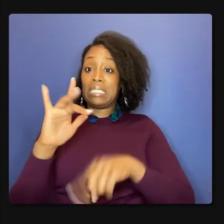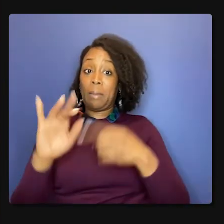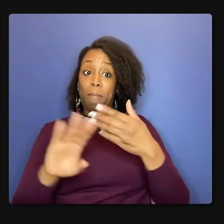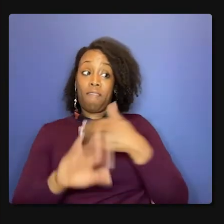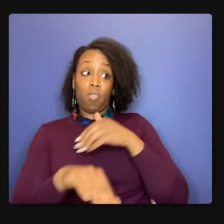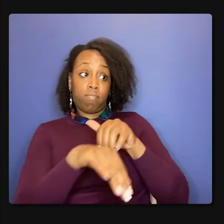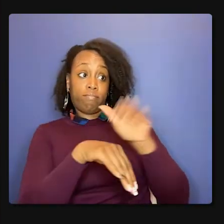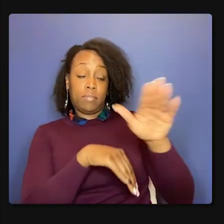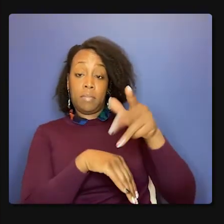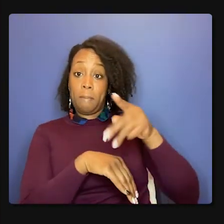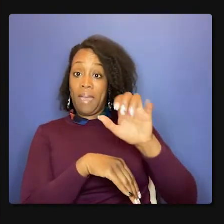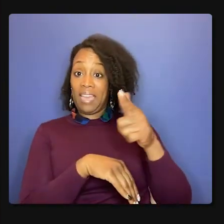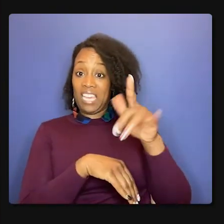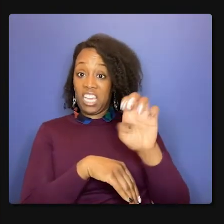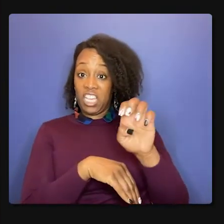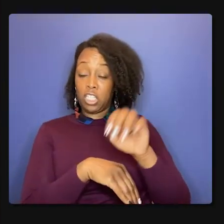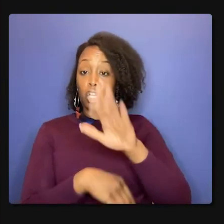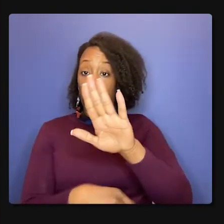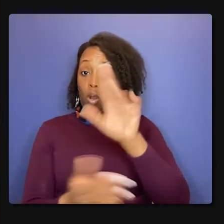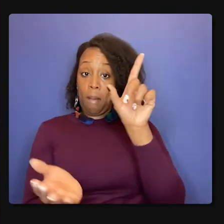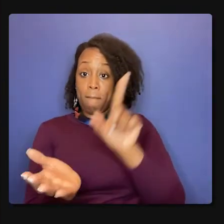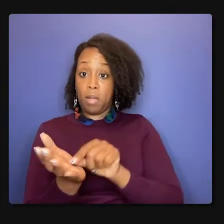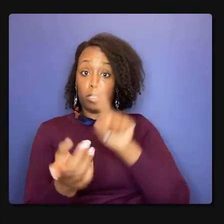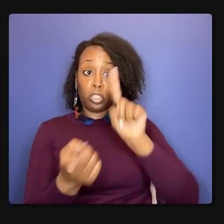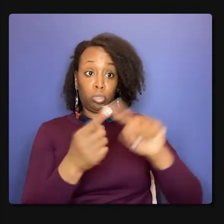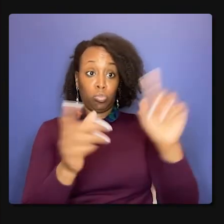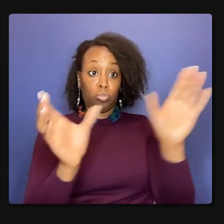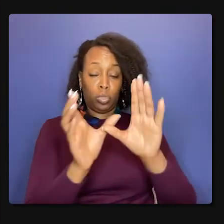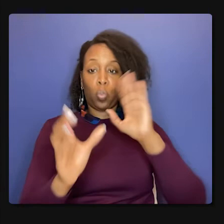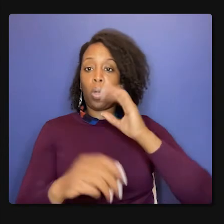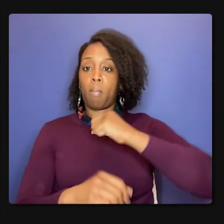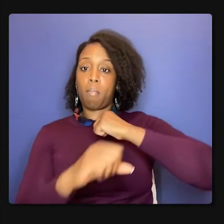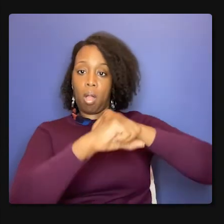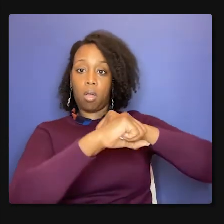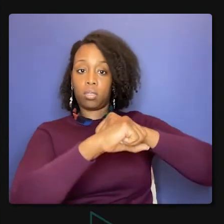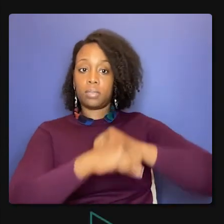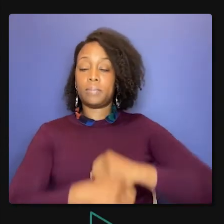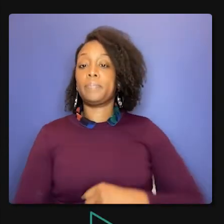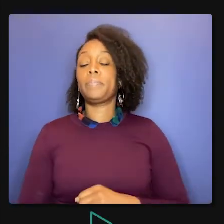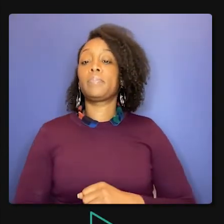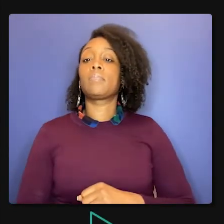If you skip this form before you submit a package, your publish to cert will be blocked.